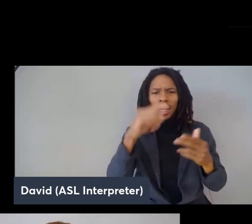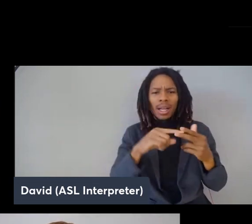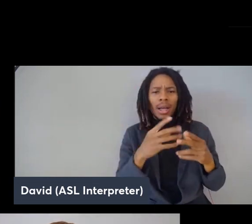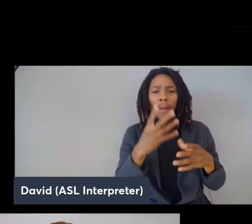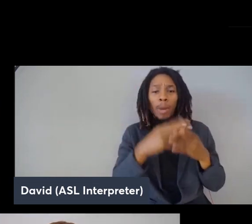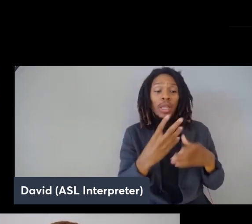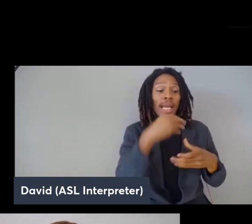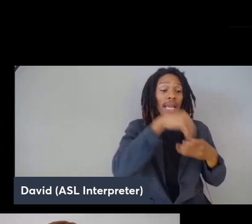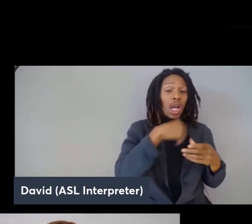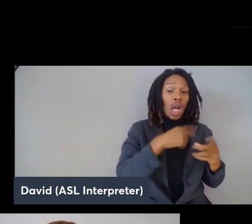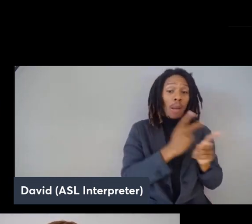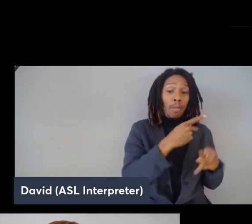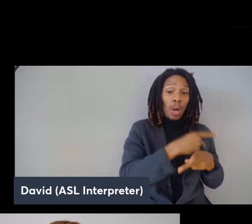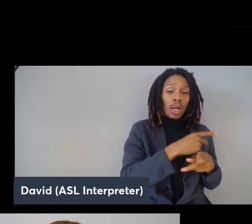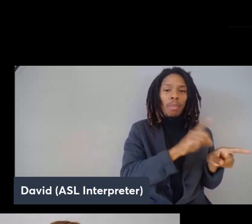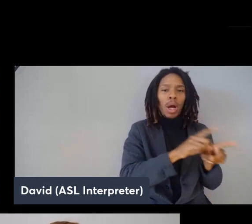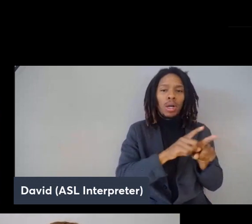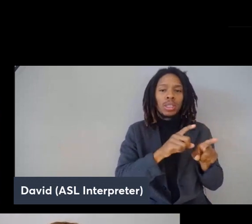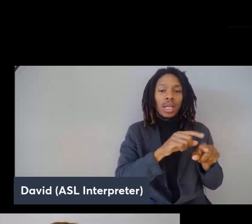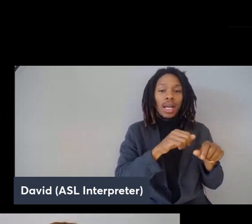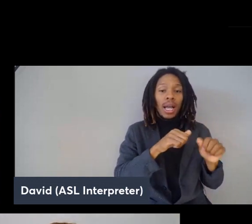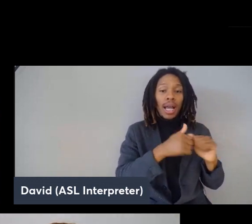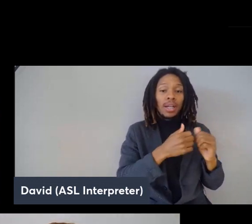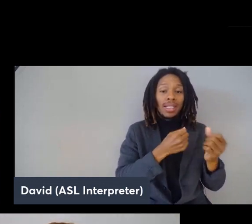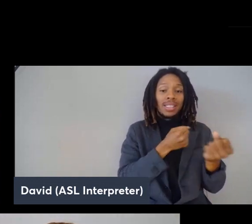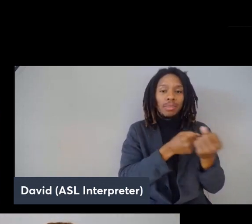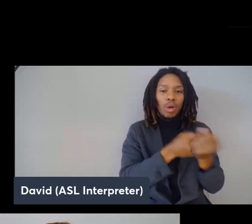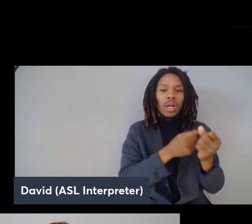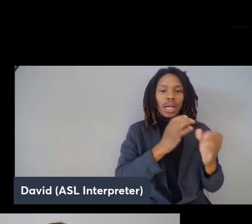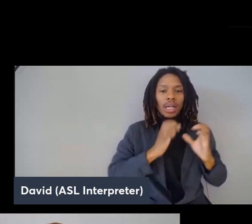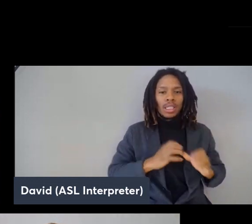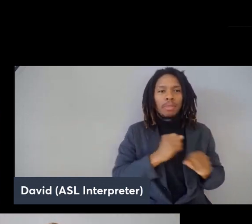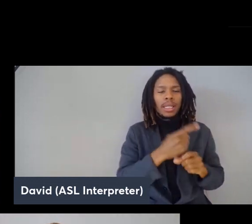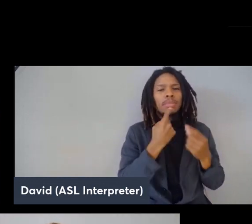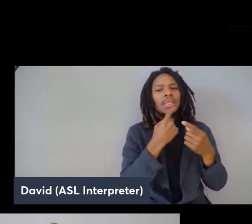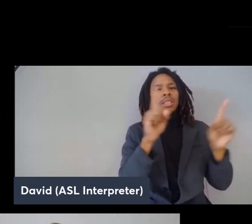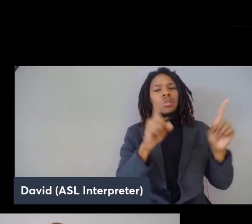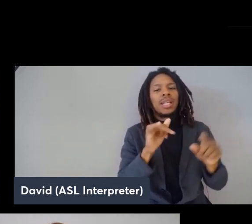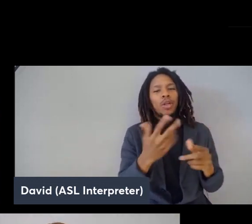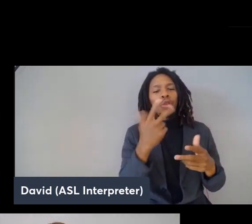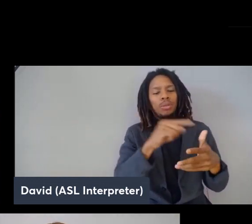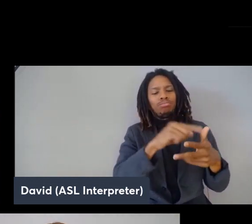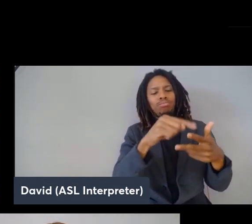as well as in how we support customers to make them successful. So again, those are three things I kinda call out,